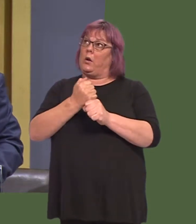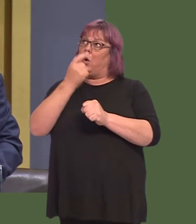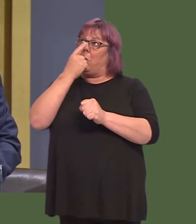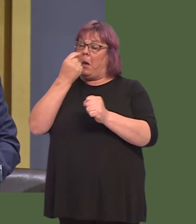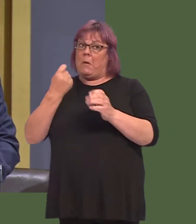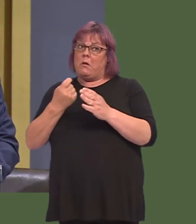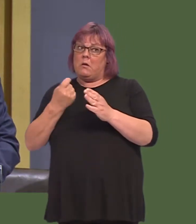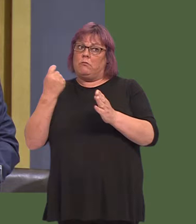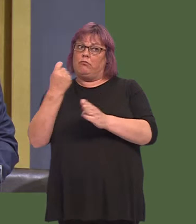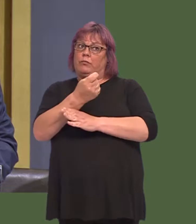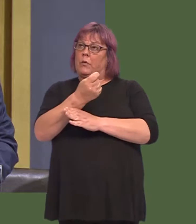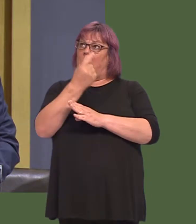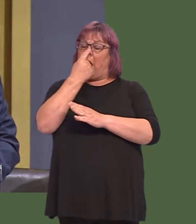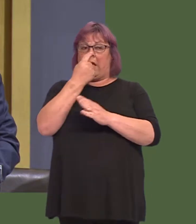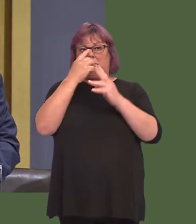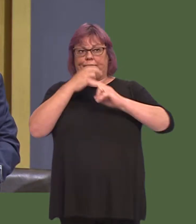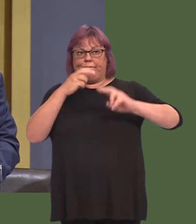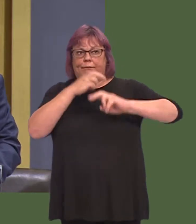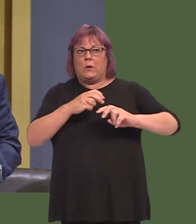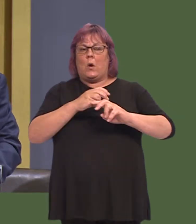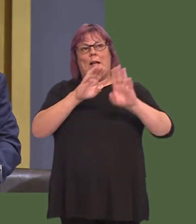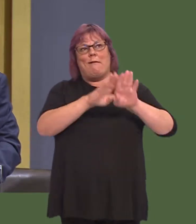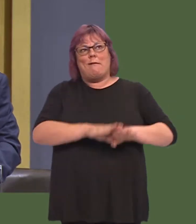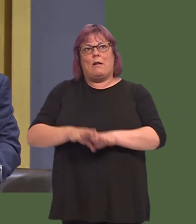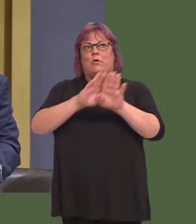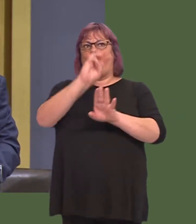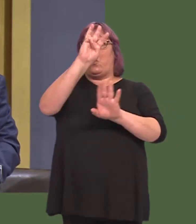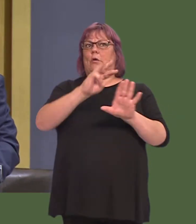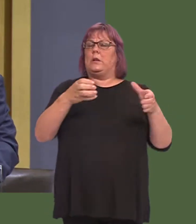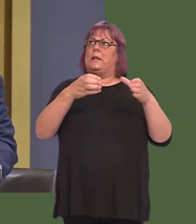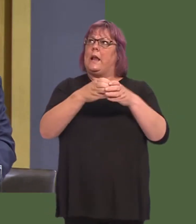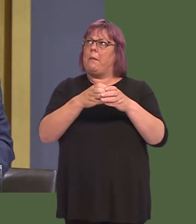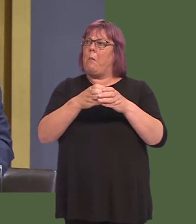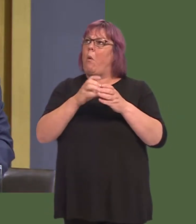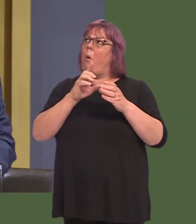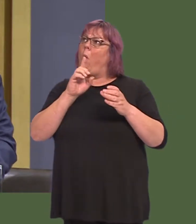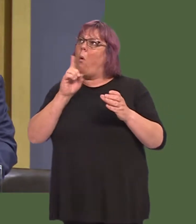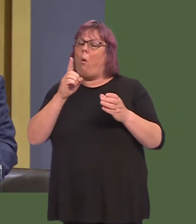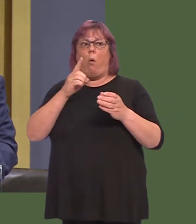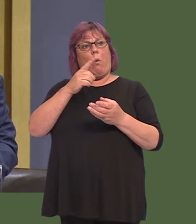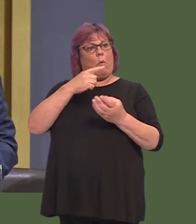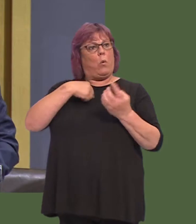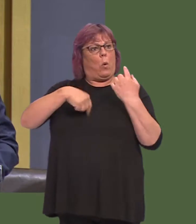study into a Welsh national cricket team, or will you let Welsh cricketers and fans